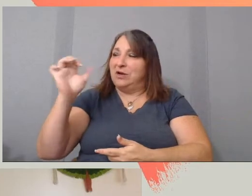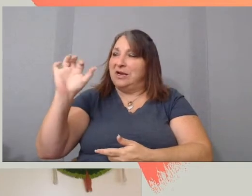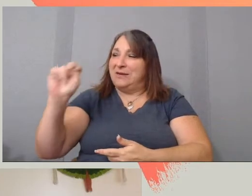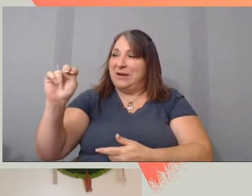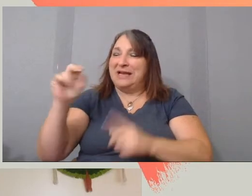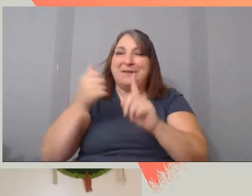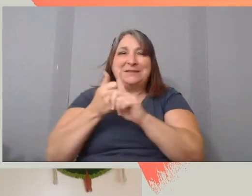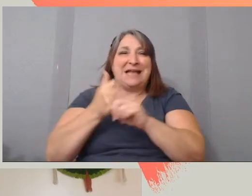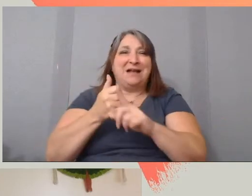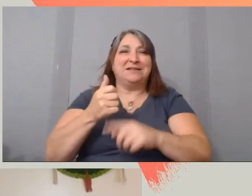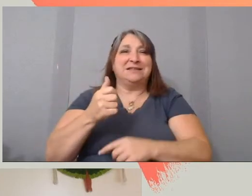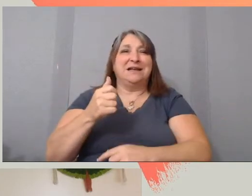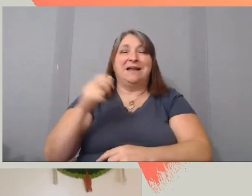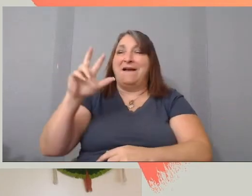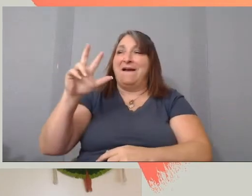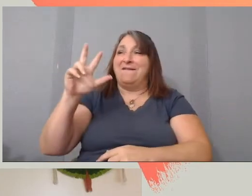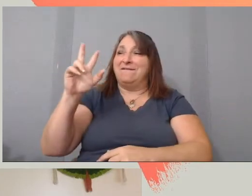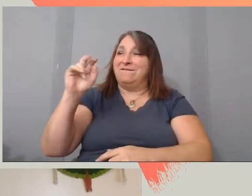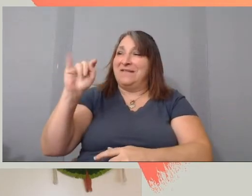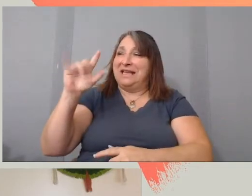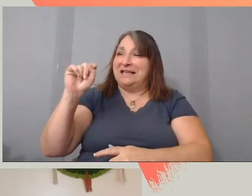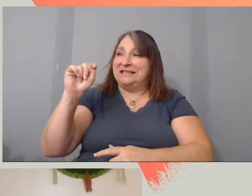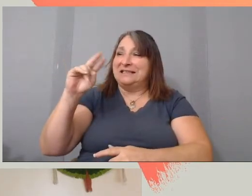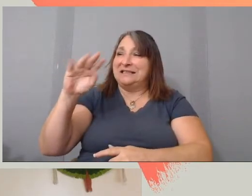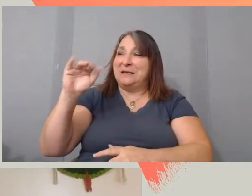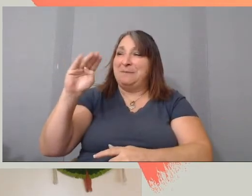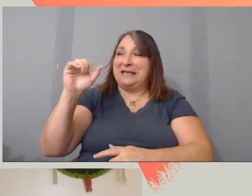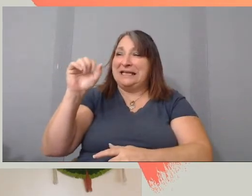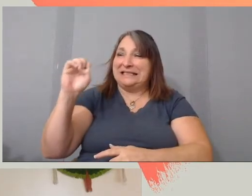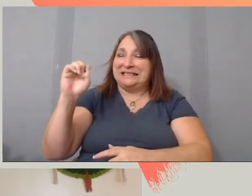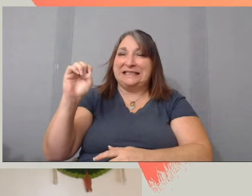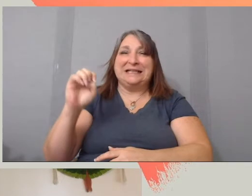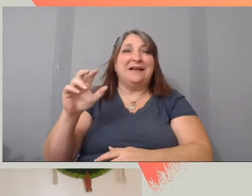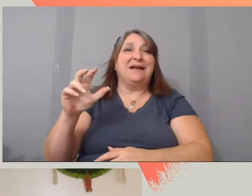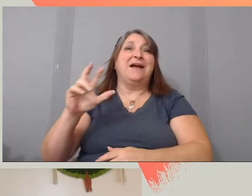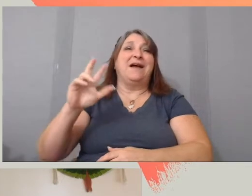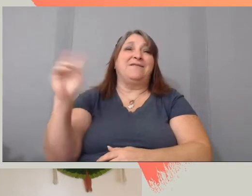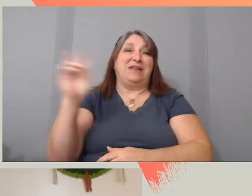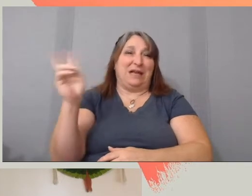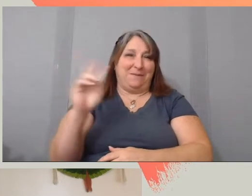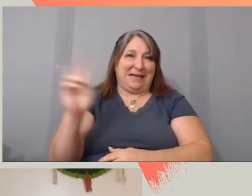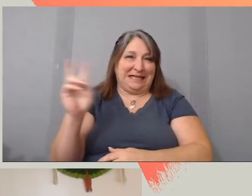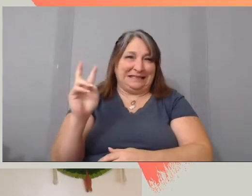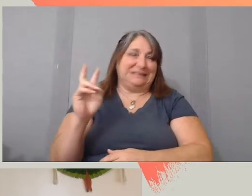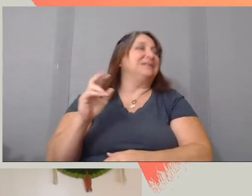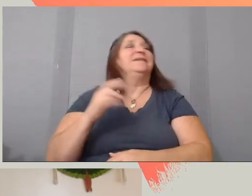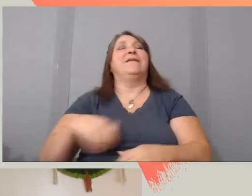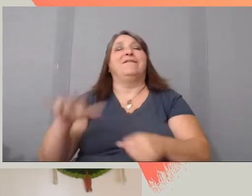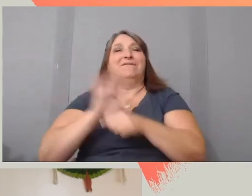Sometimes he's in Saigon, sometimes he's in Los Angeles. He is a member of A-Docs and he's a recent Firelight fellow,